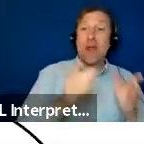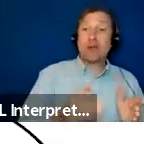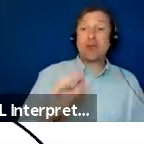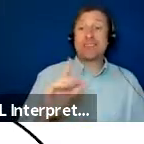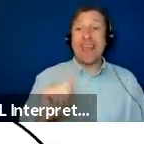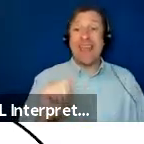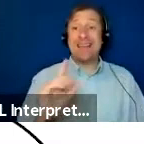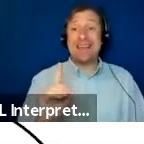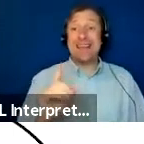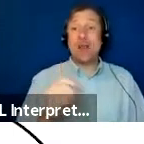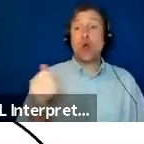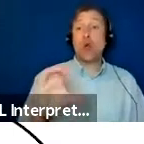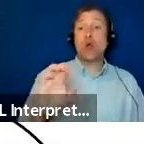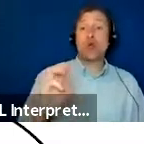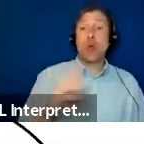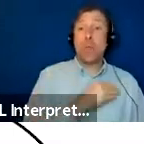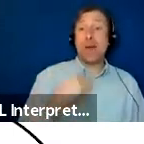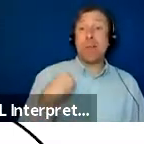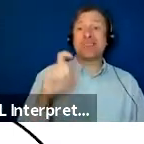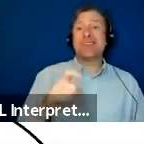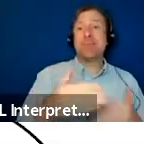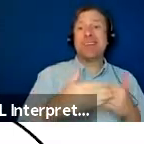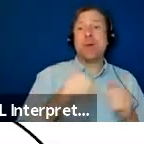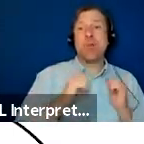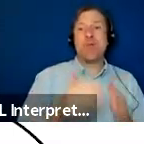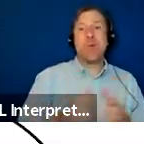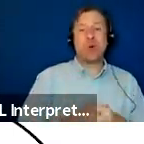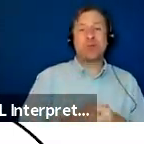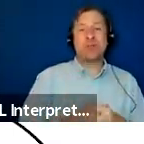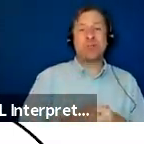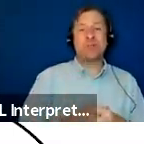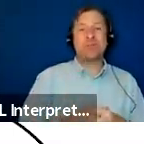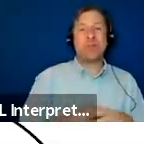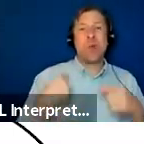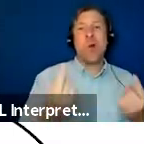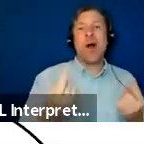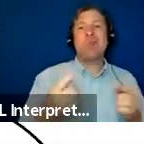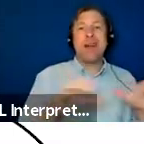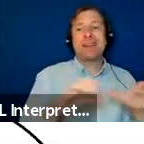other crew who need to be in proximity to performers while those activities are occurring.